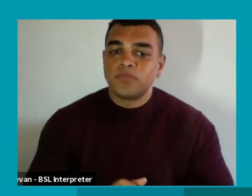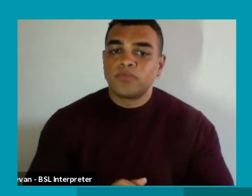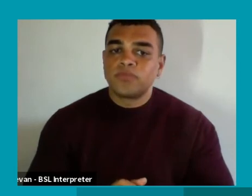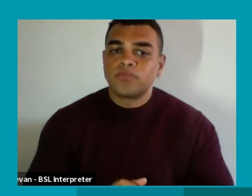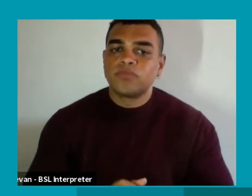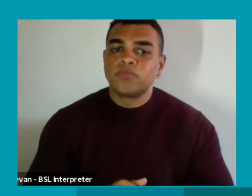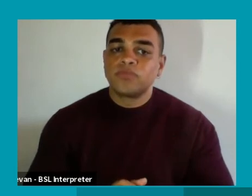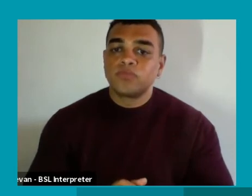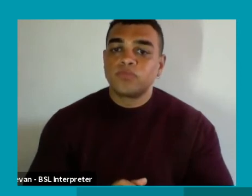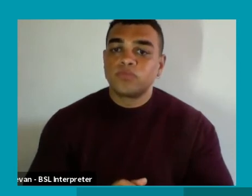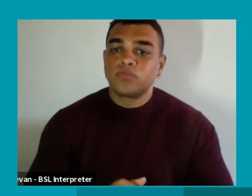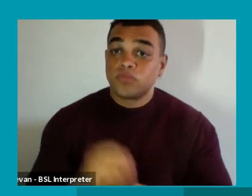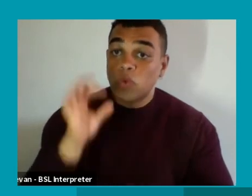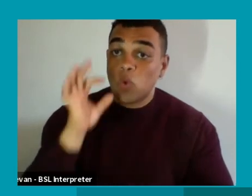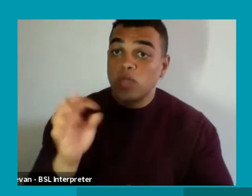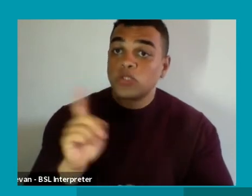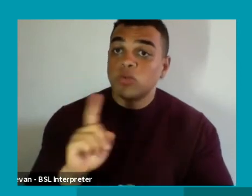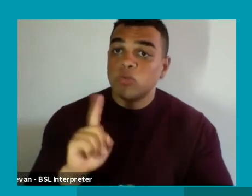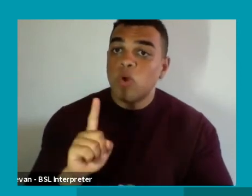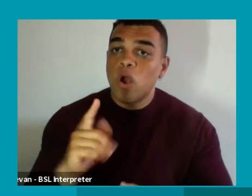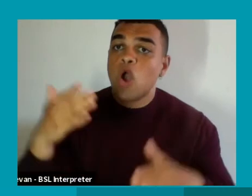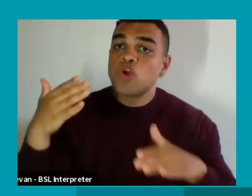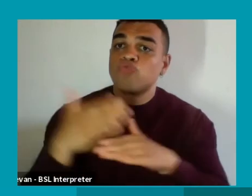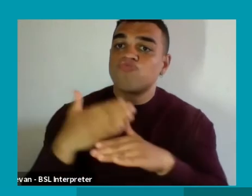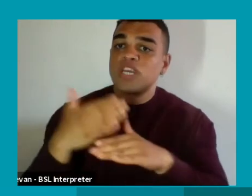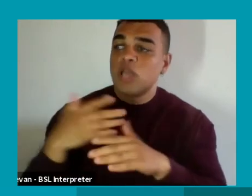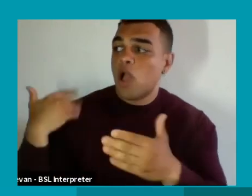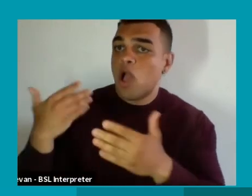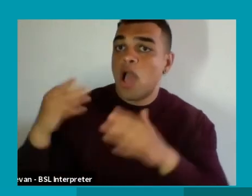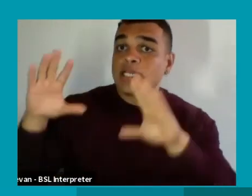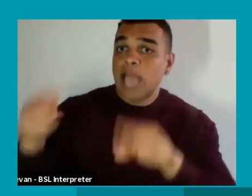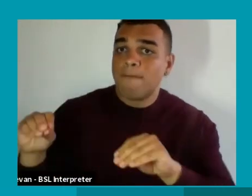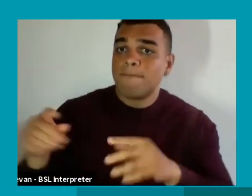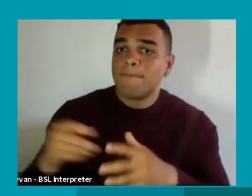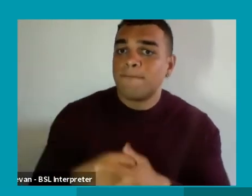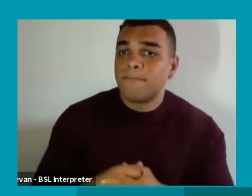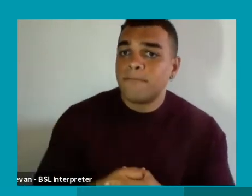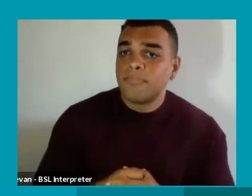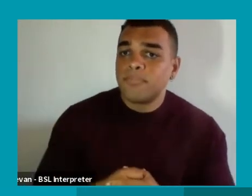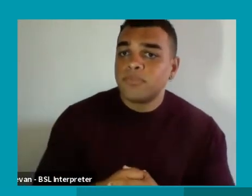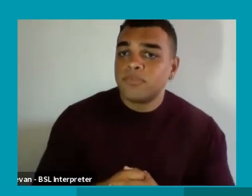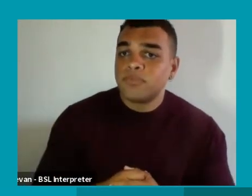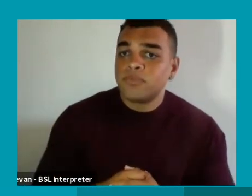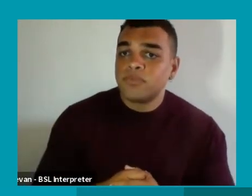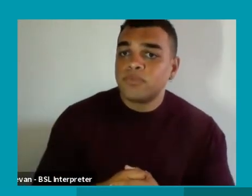So if you want to have a go first, would you advise us to explain career gaps in a CV or interview?